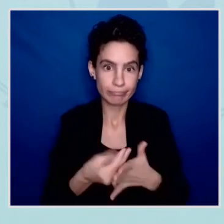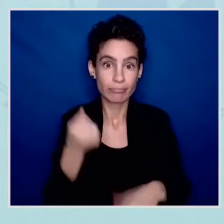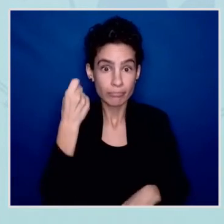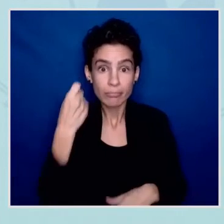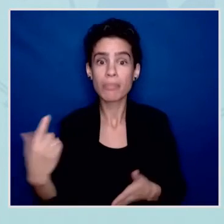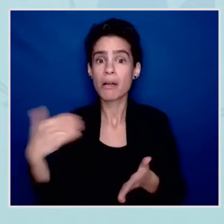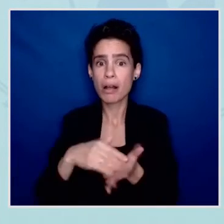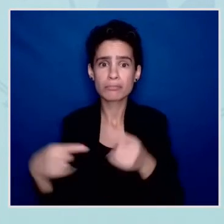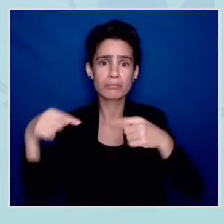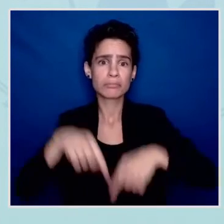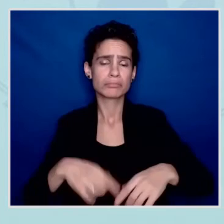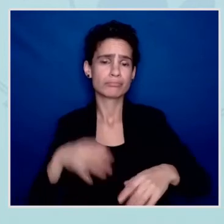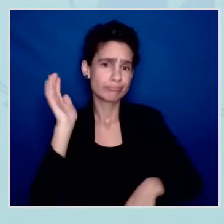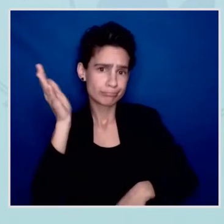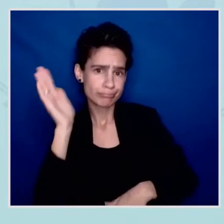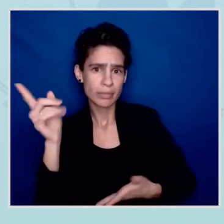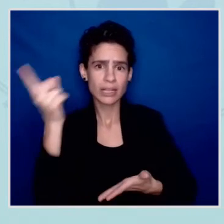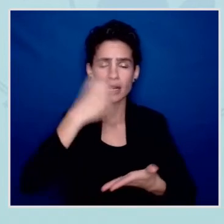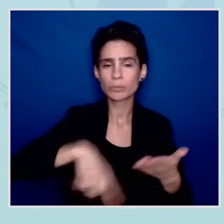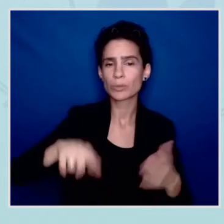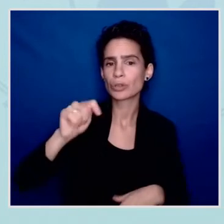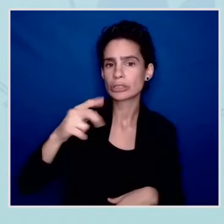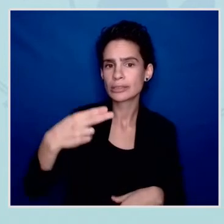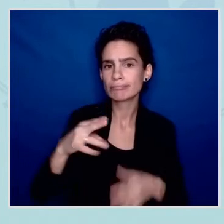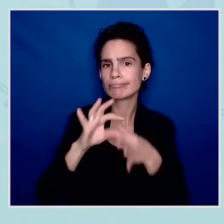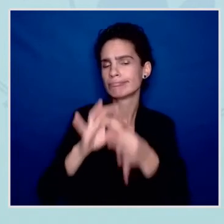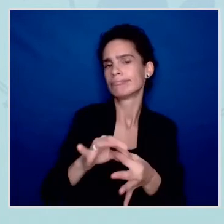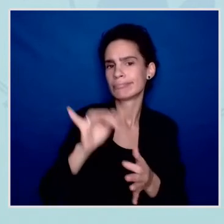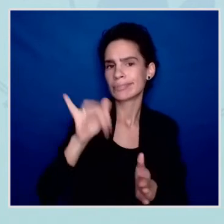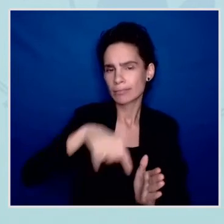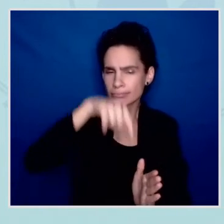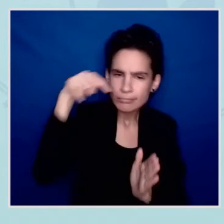SO IT IS NECESSARY TO SPEND THE MONEY NOW, THE ANSWER IS YES,